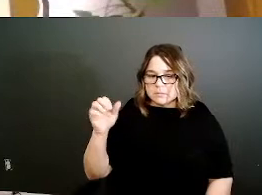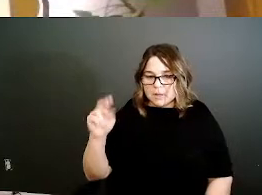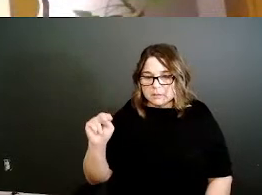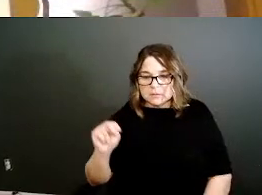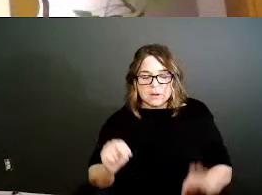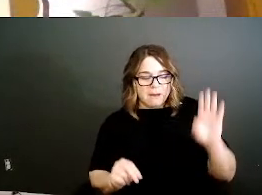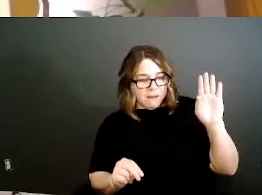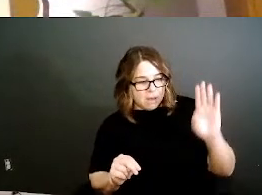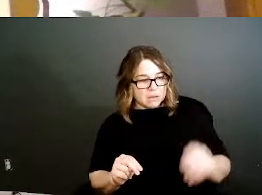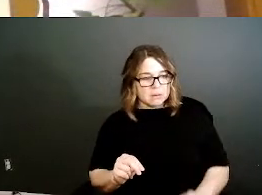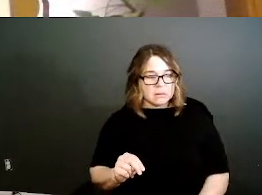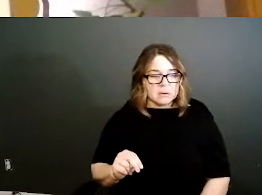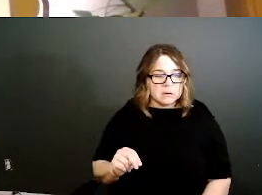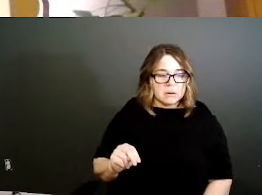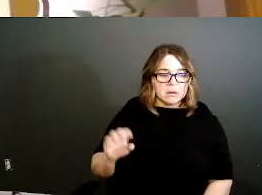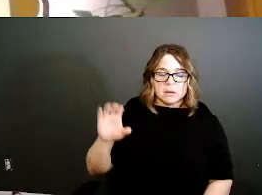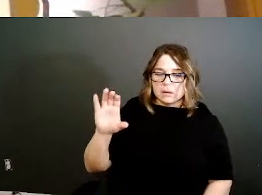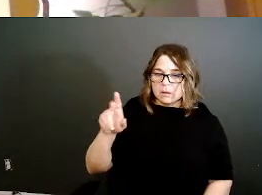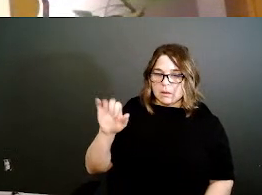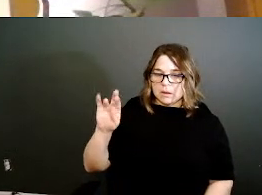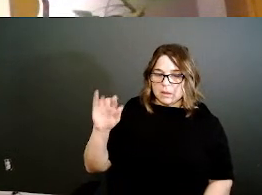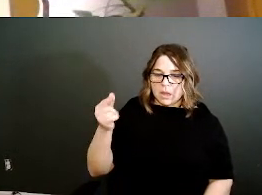≫ COUNCIL VICE PRESIDENT JENKINS: AYE.